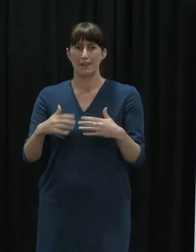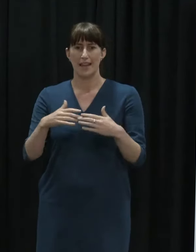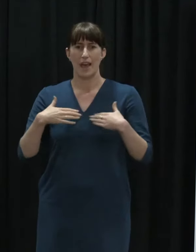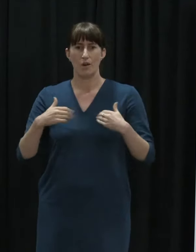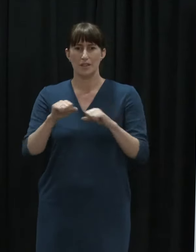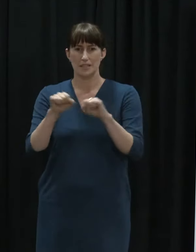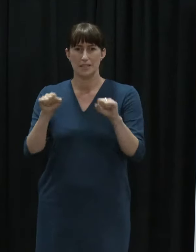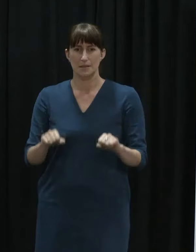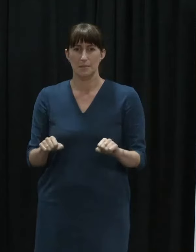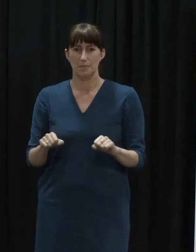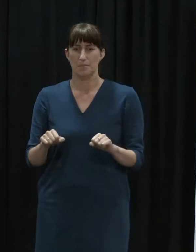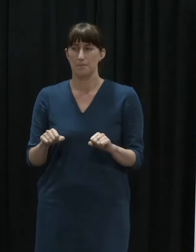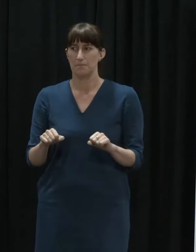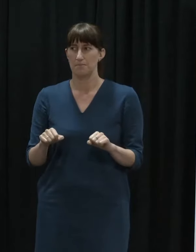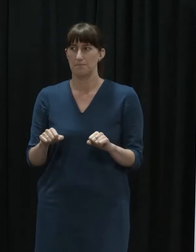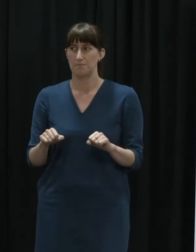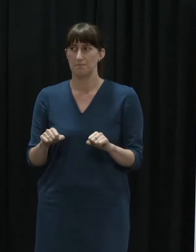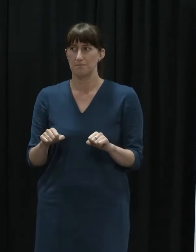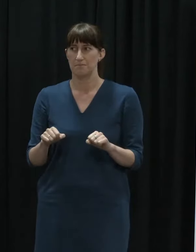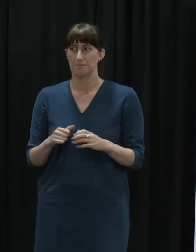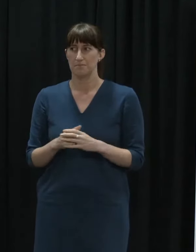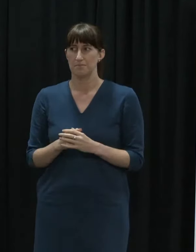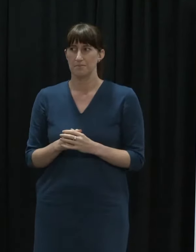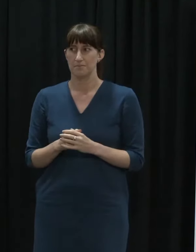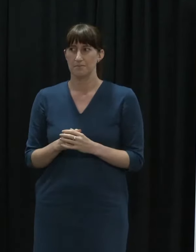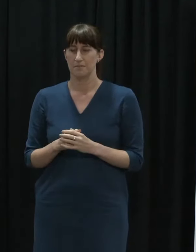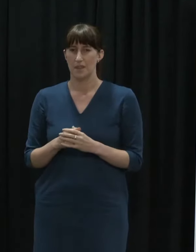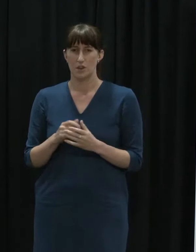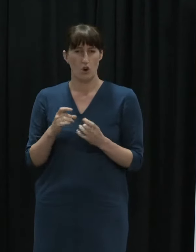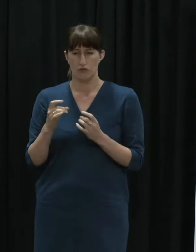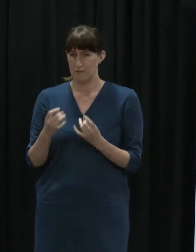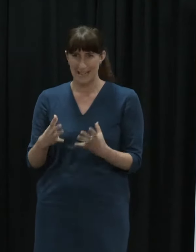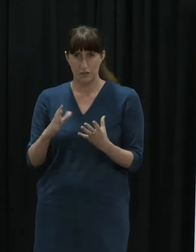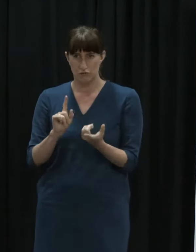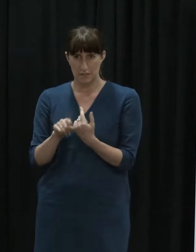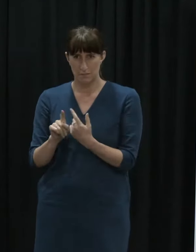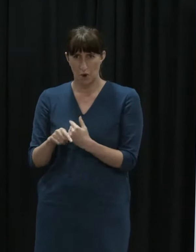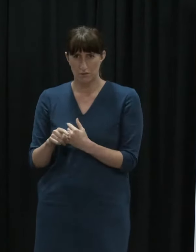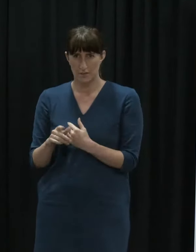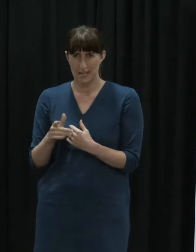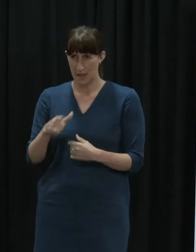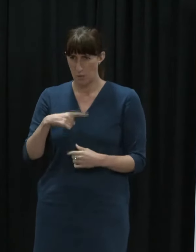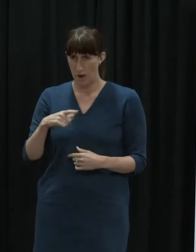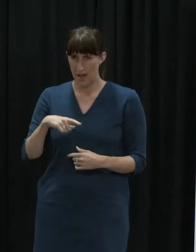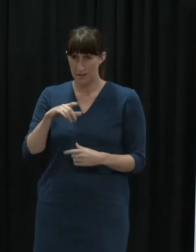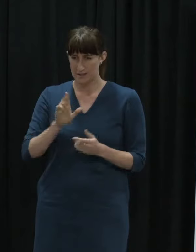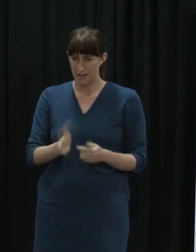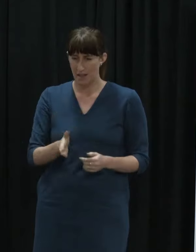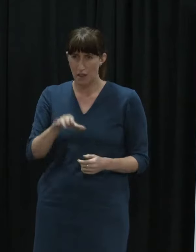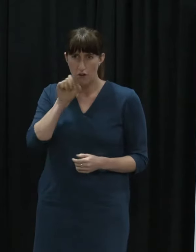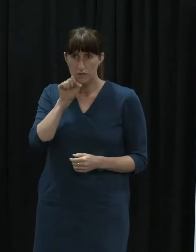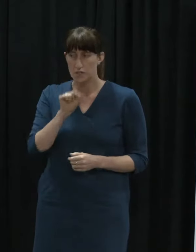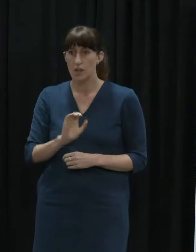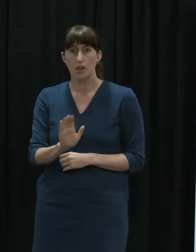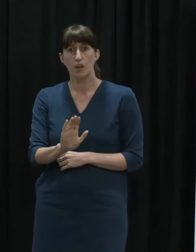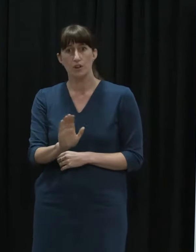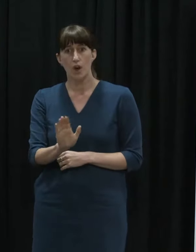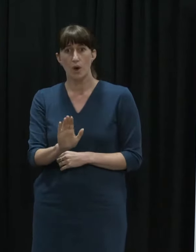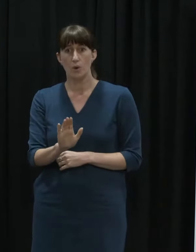and Canterbury are not ready? Not at all.